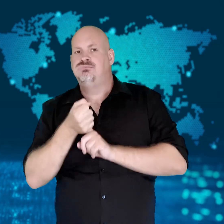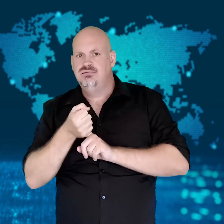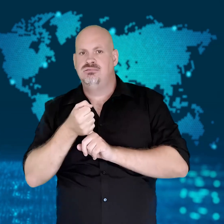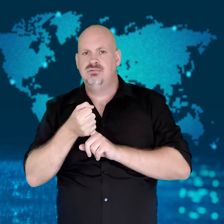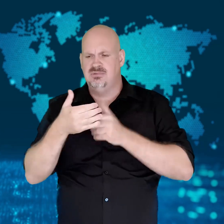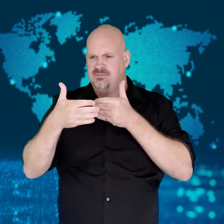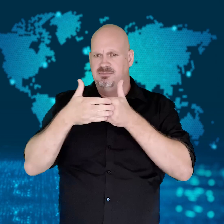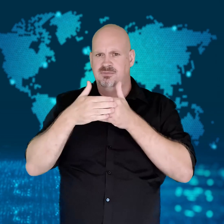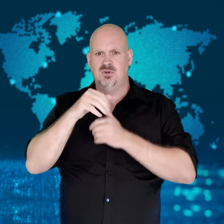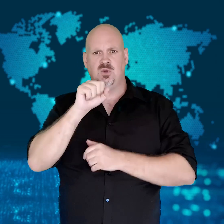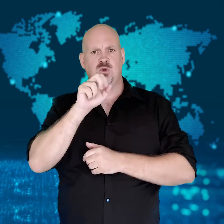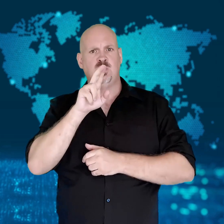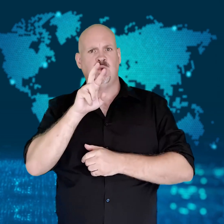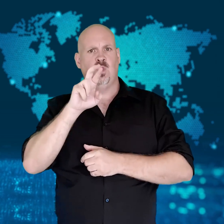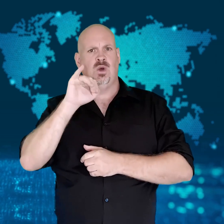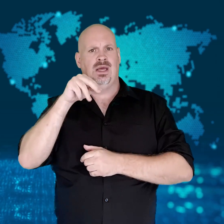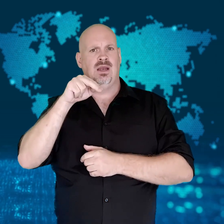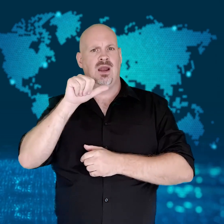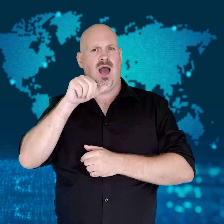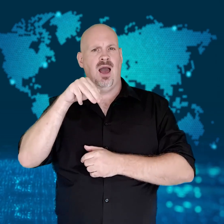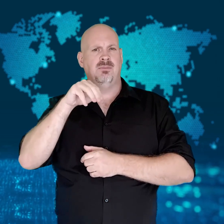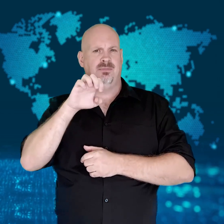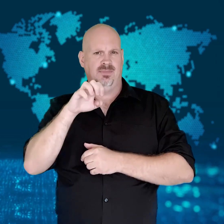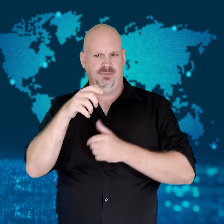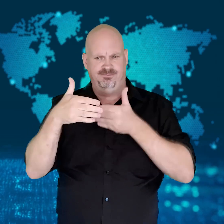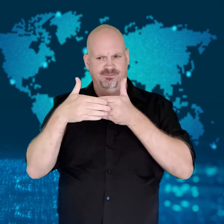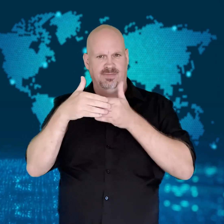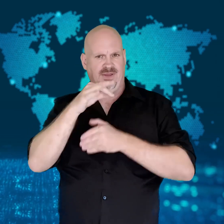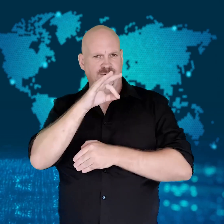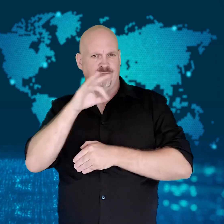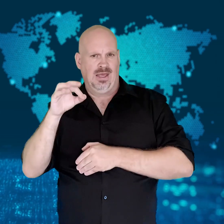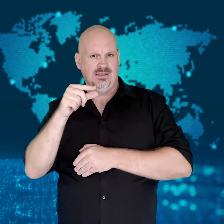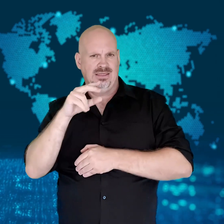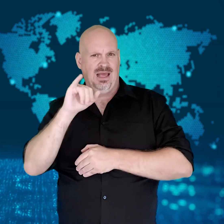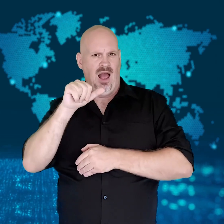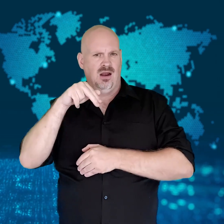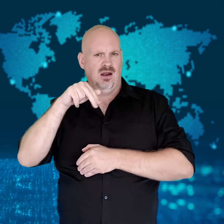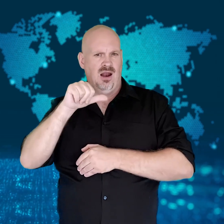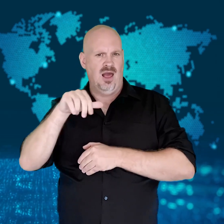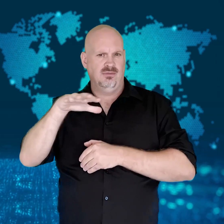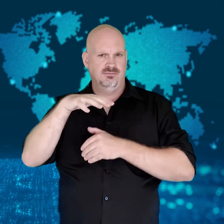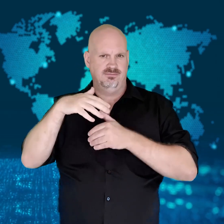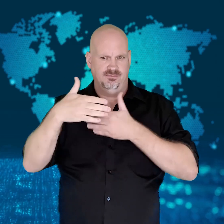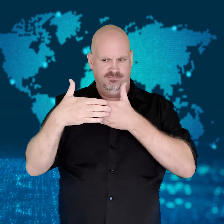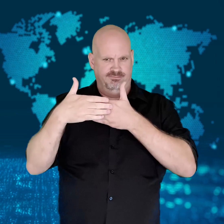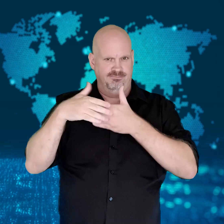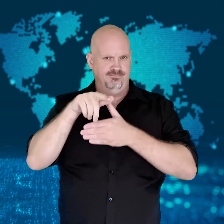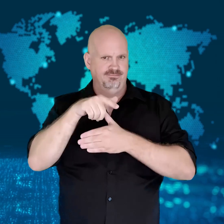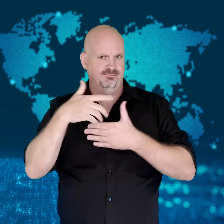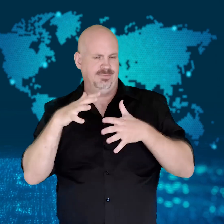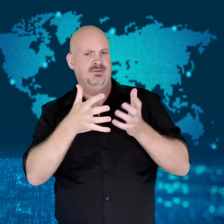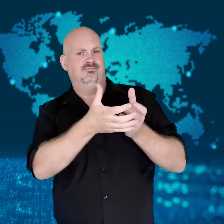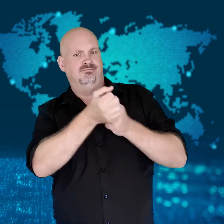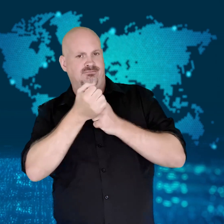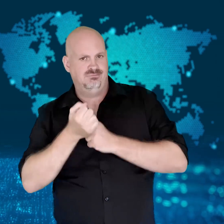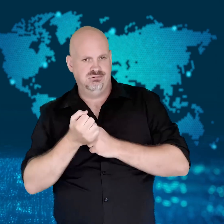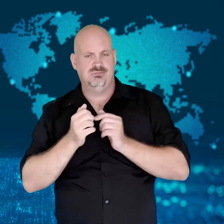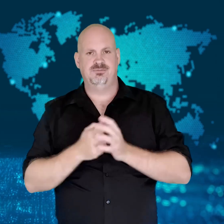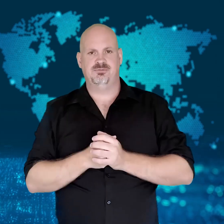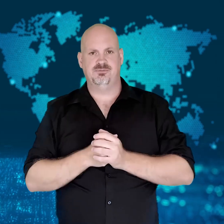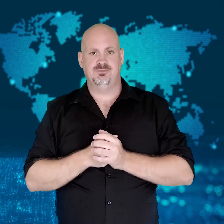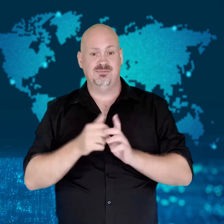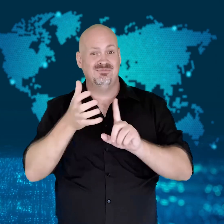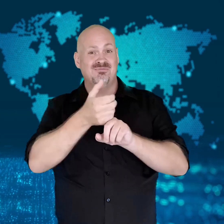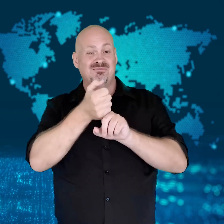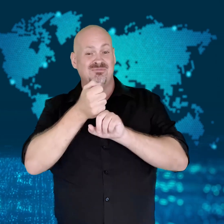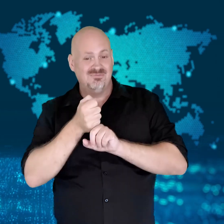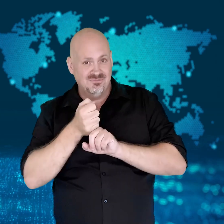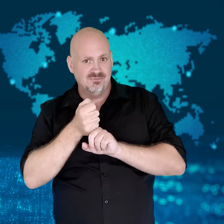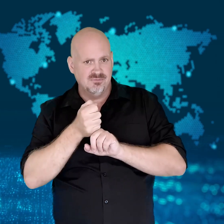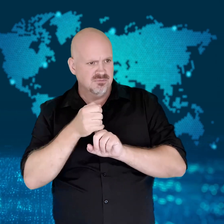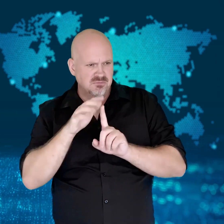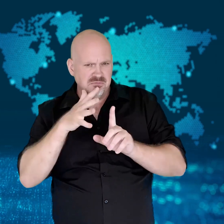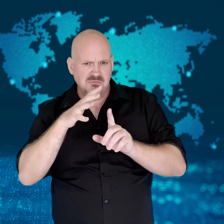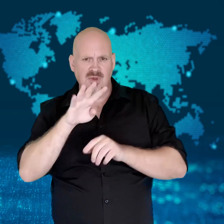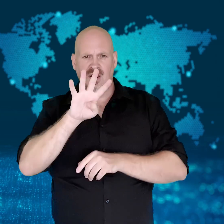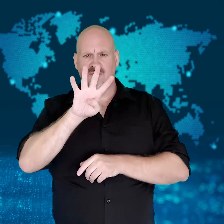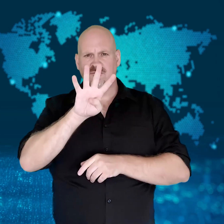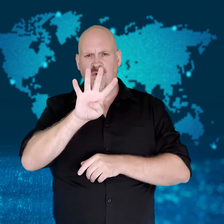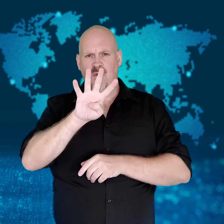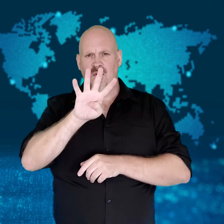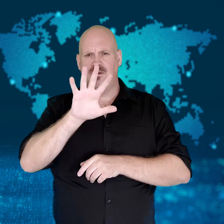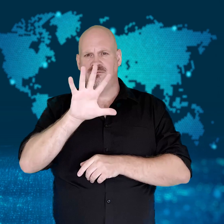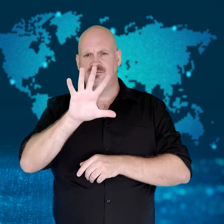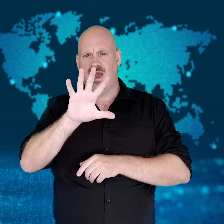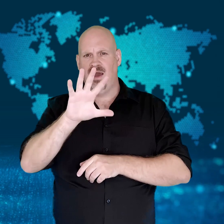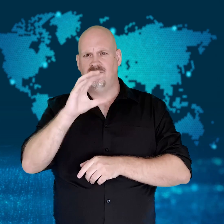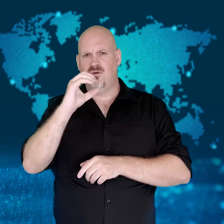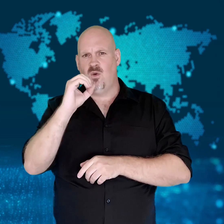The rescue is believed to have taken place around 450 kilometers from where